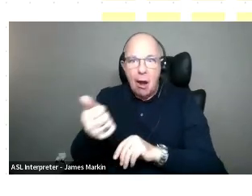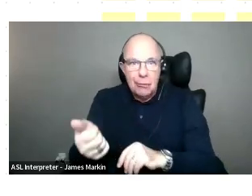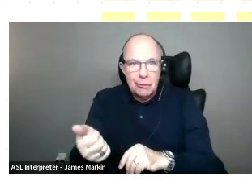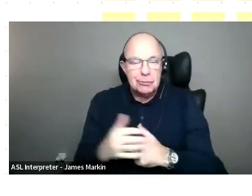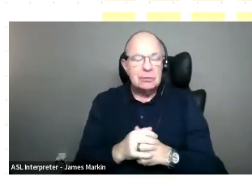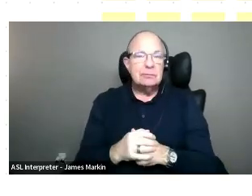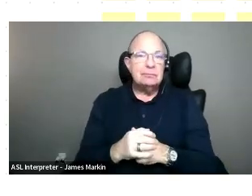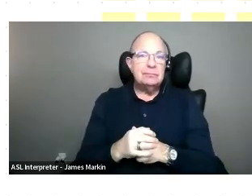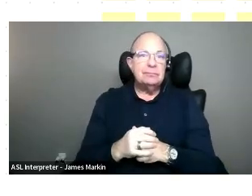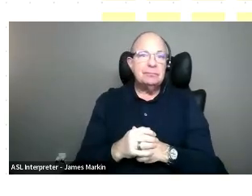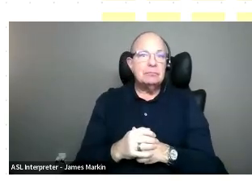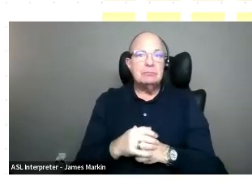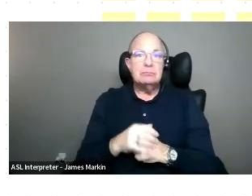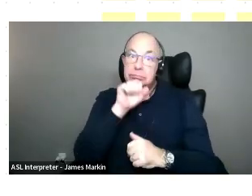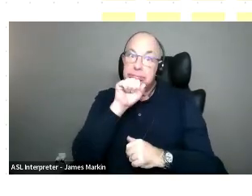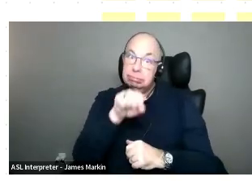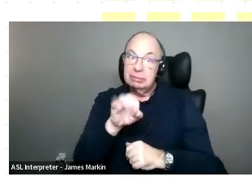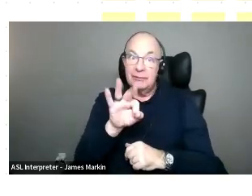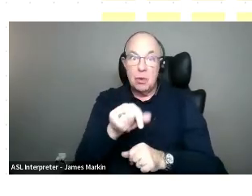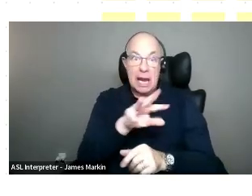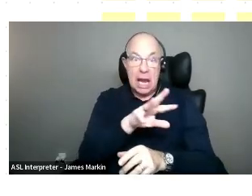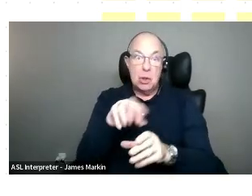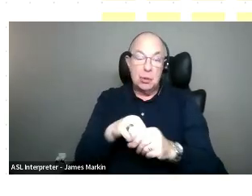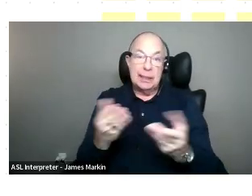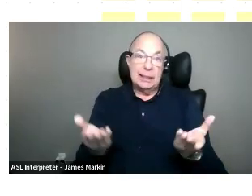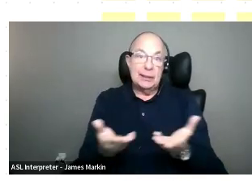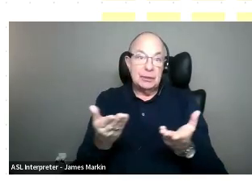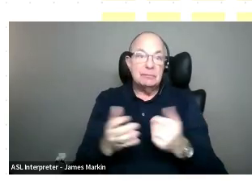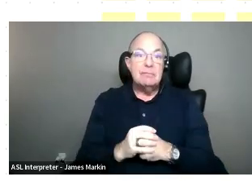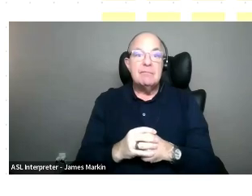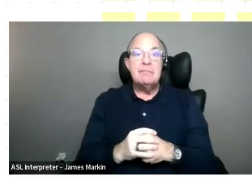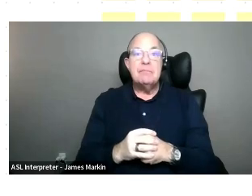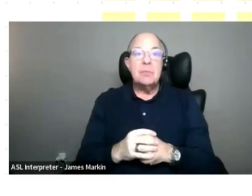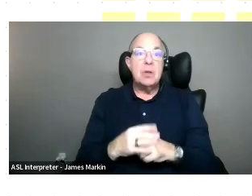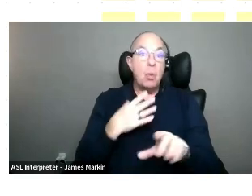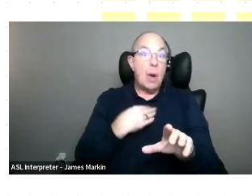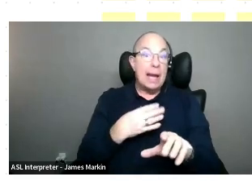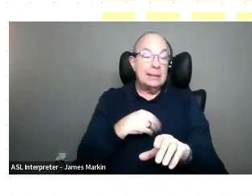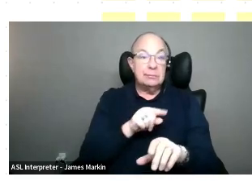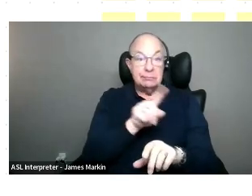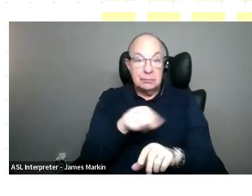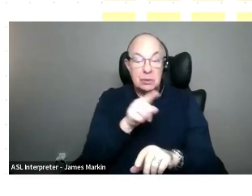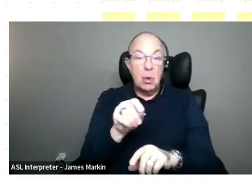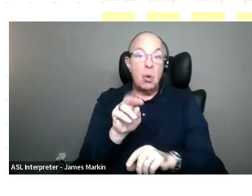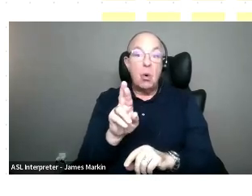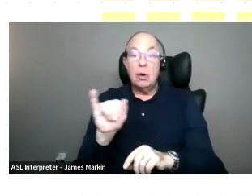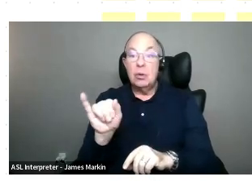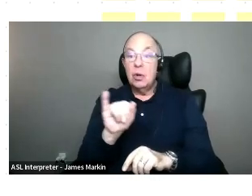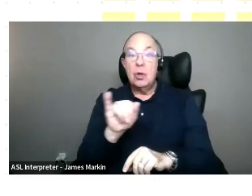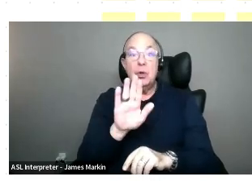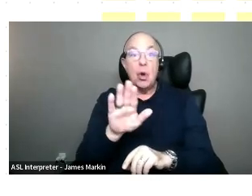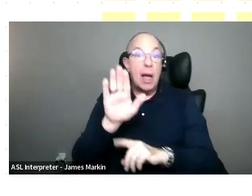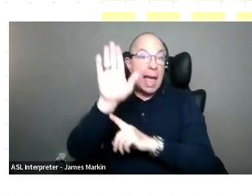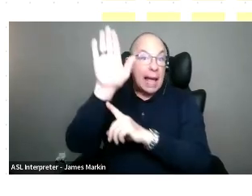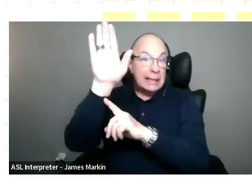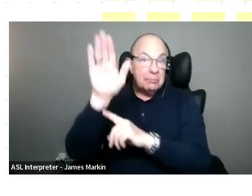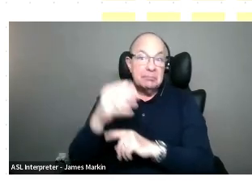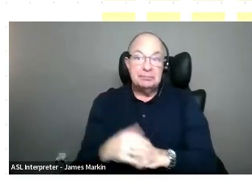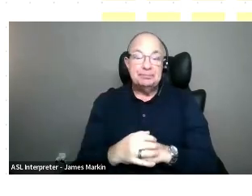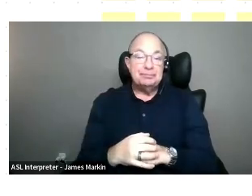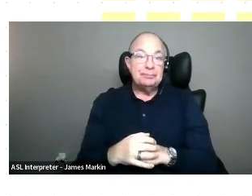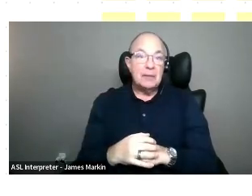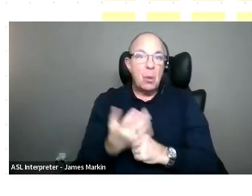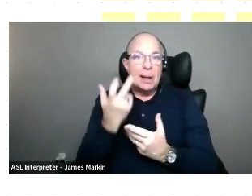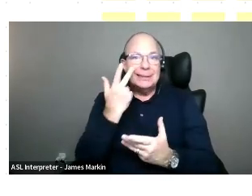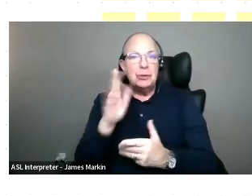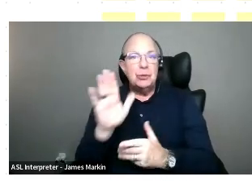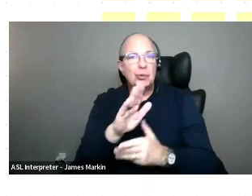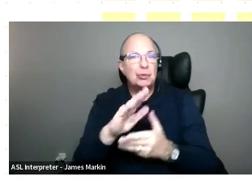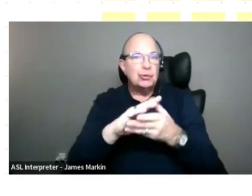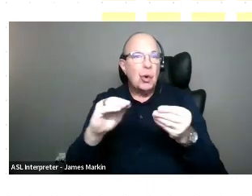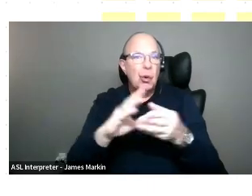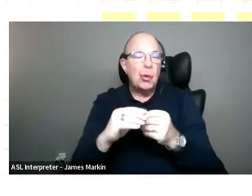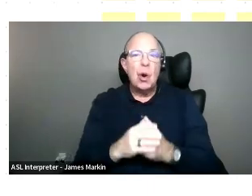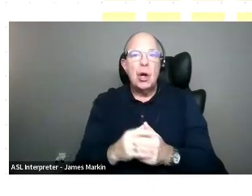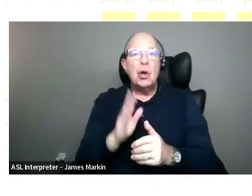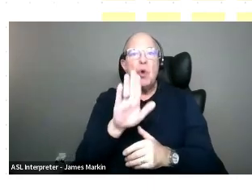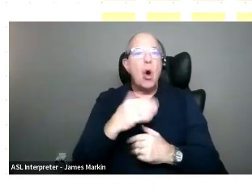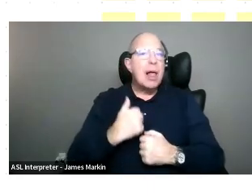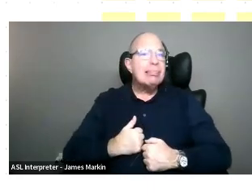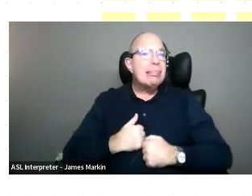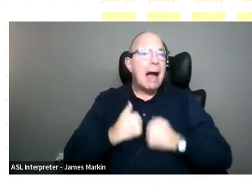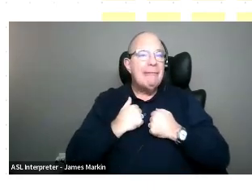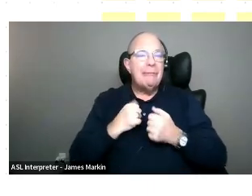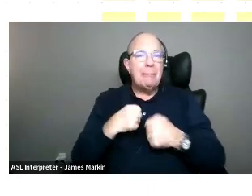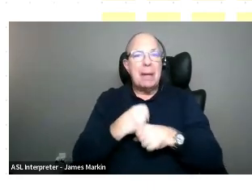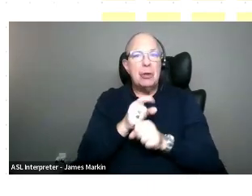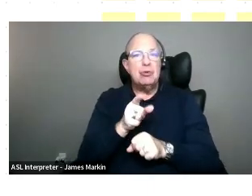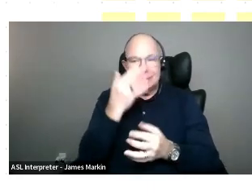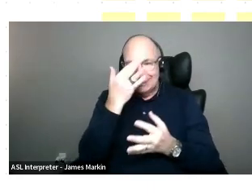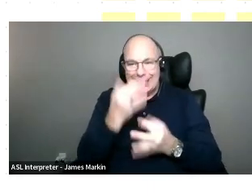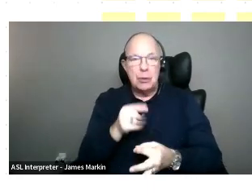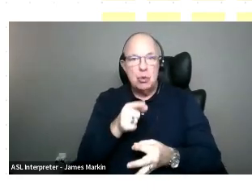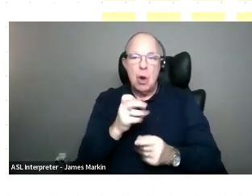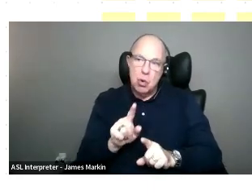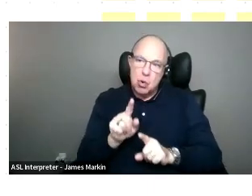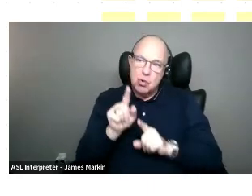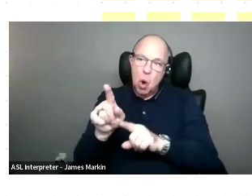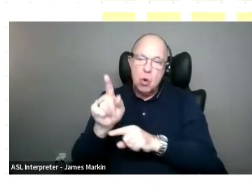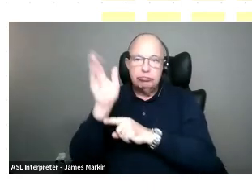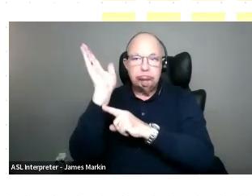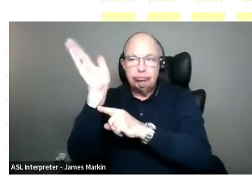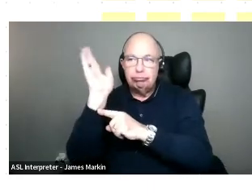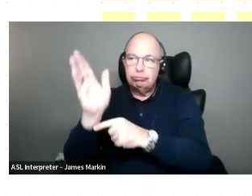Melissa Wong (she/her), SPT: So we'd love if you could also include in here on the whiteboard, or also just put your hand up. We'd love to hear your stories about, you know, what is it in your life that has made you decide that you want to go and speak to the Budget Committee?